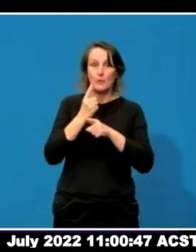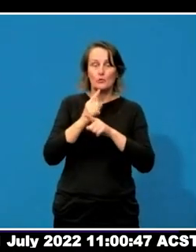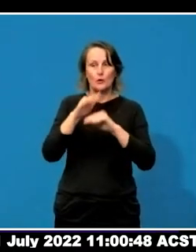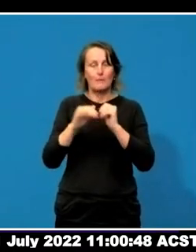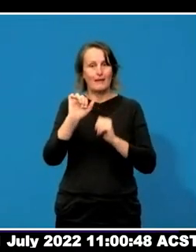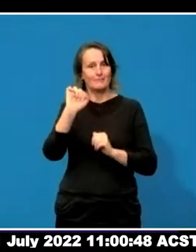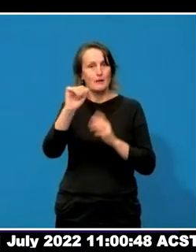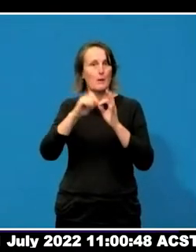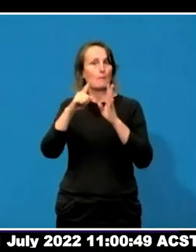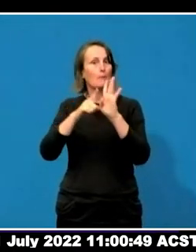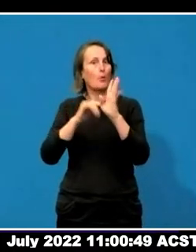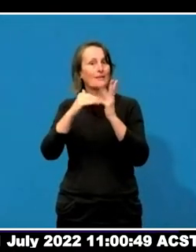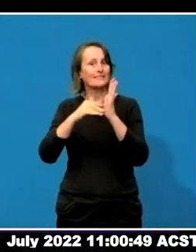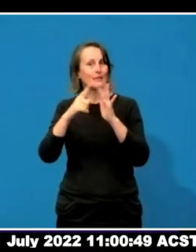wishes to return to his home on Thursday Island.